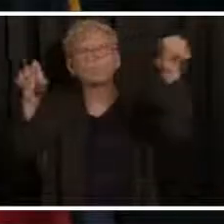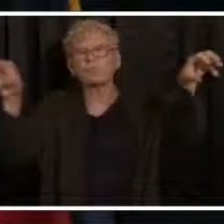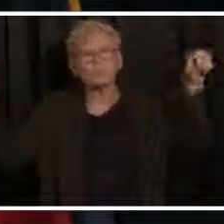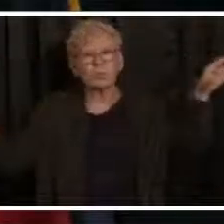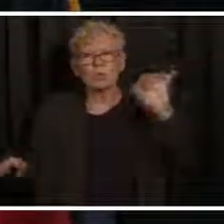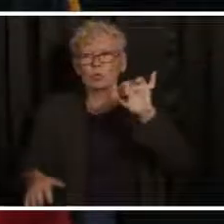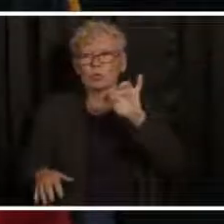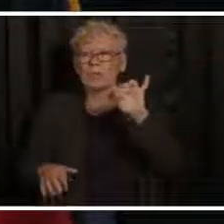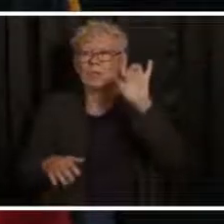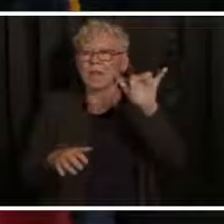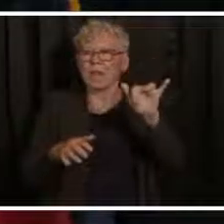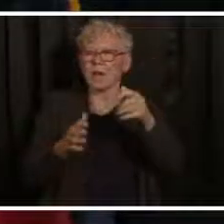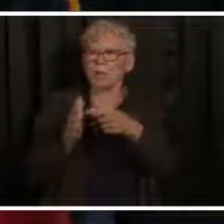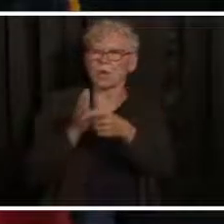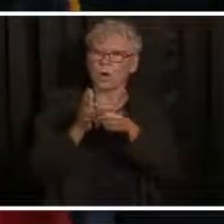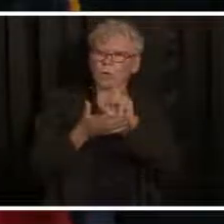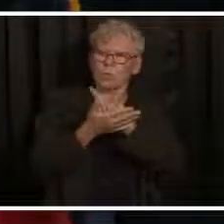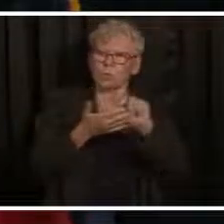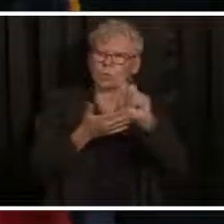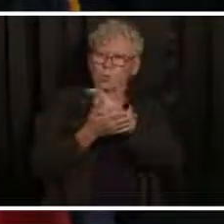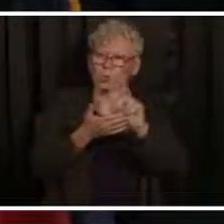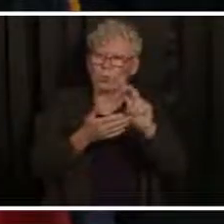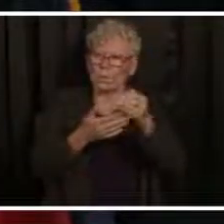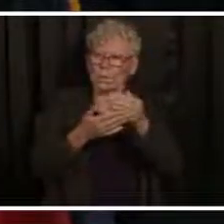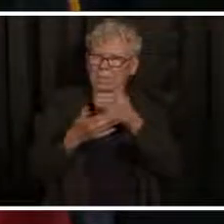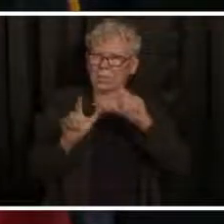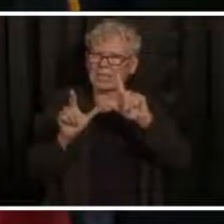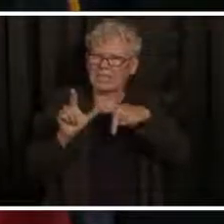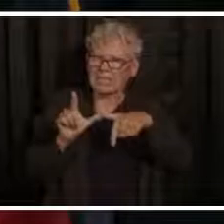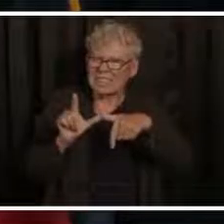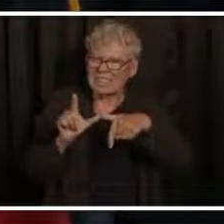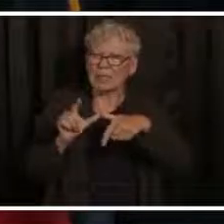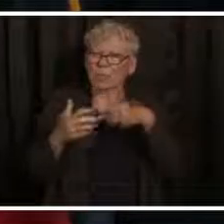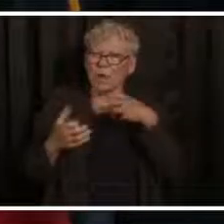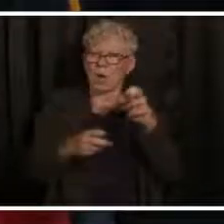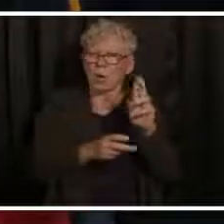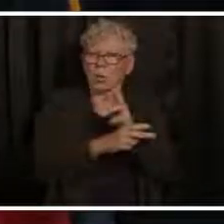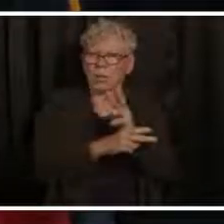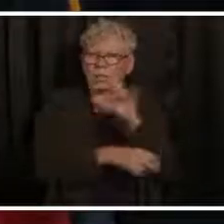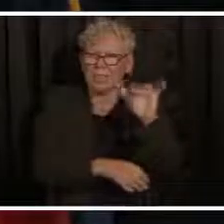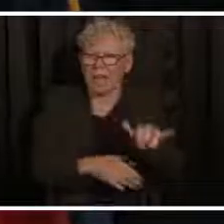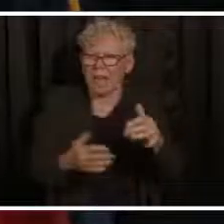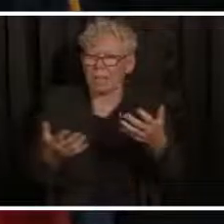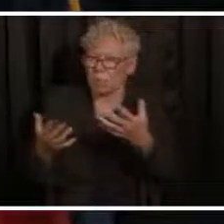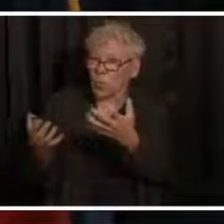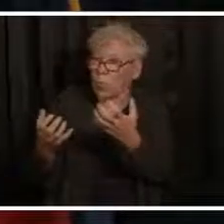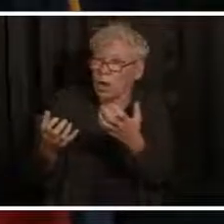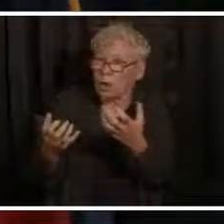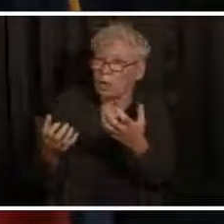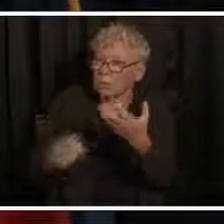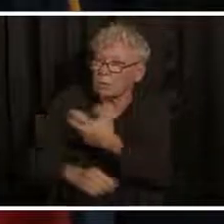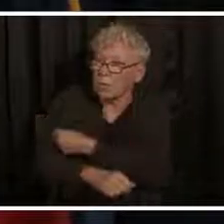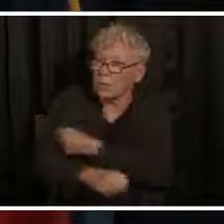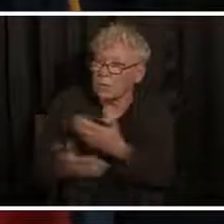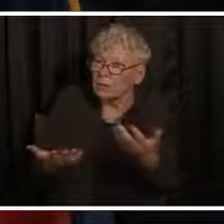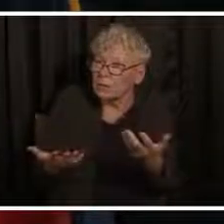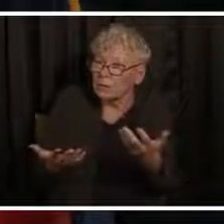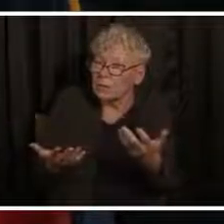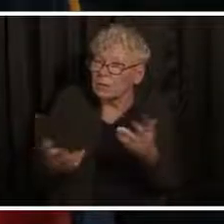weeks before they expired. So, first and foremost, we'd like to use them that hopefully all this will work and and they will get into arms again. Keep in mind that many of them are